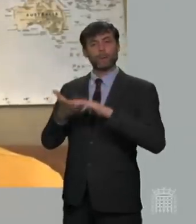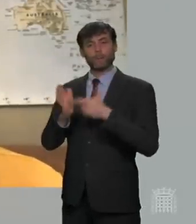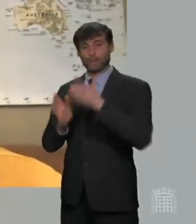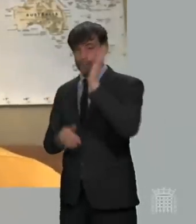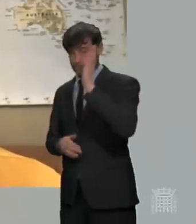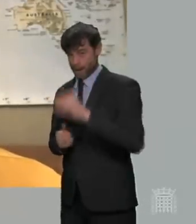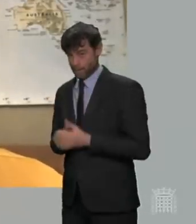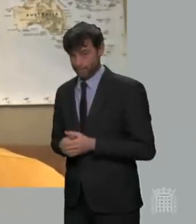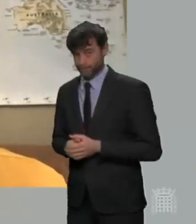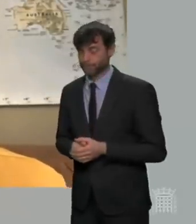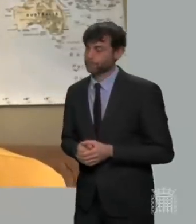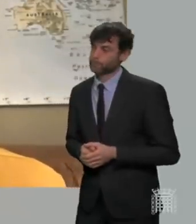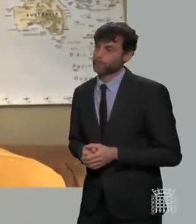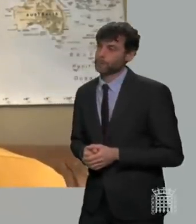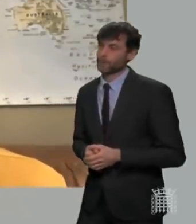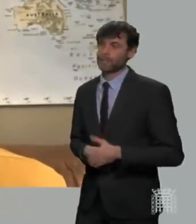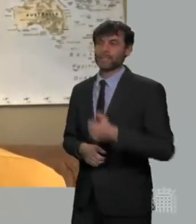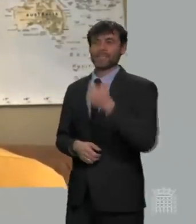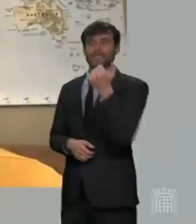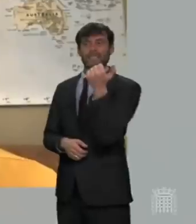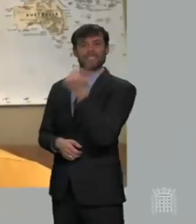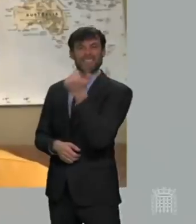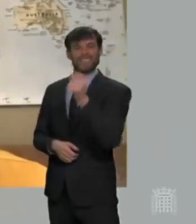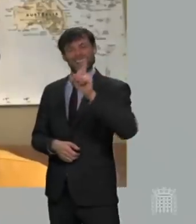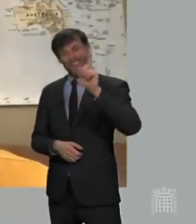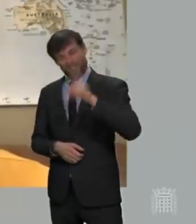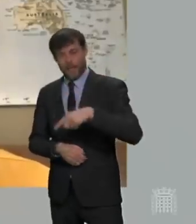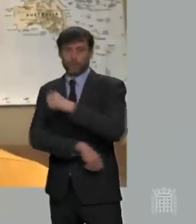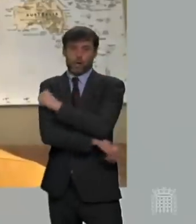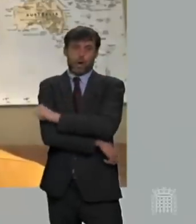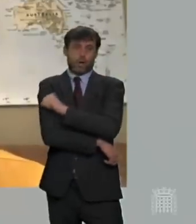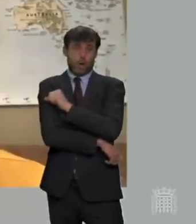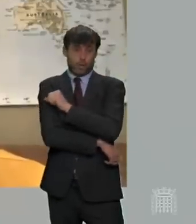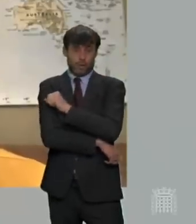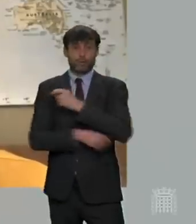It takes 16,000 dedicated nurses to staff Northern Ireland’s health service,